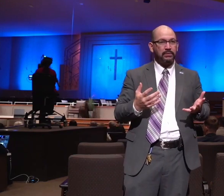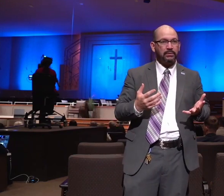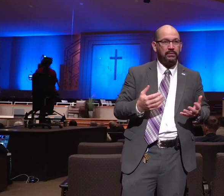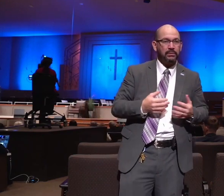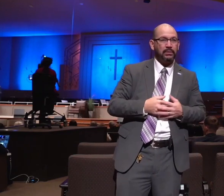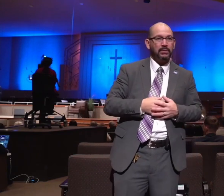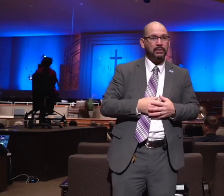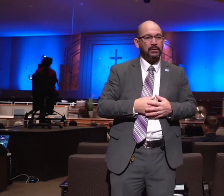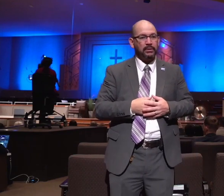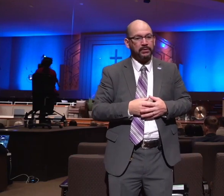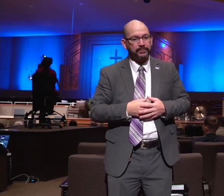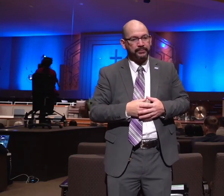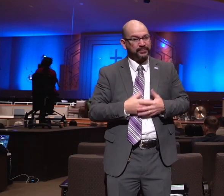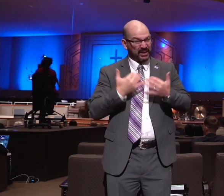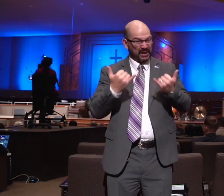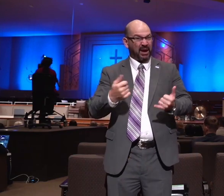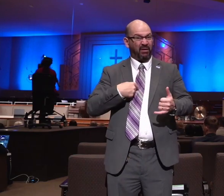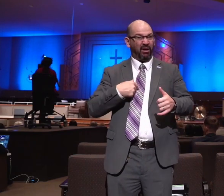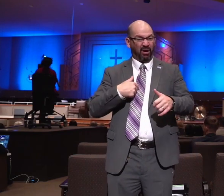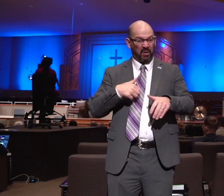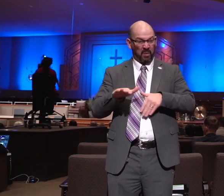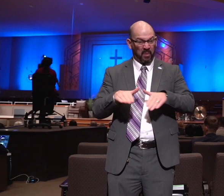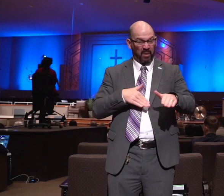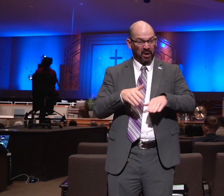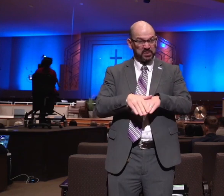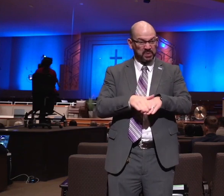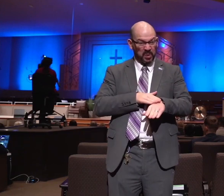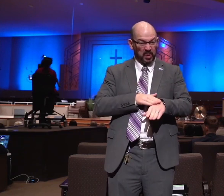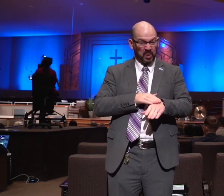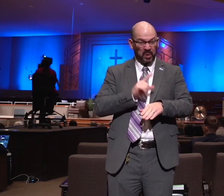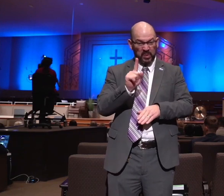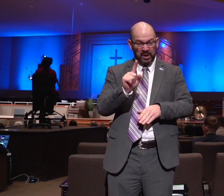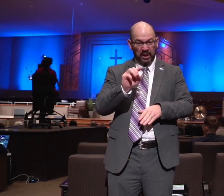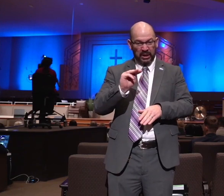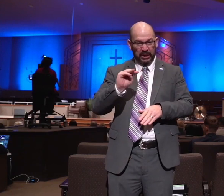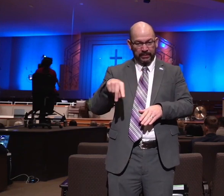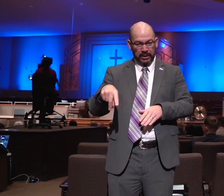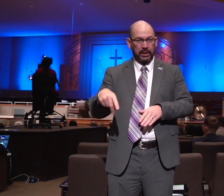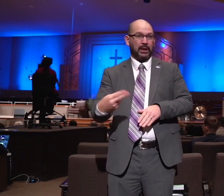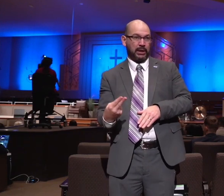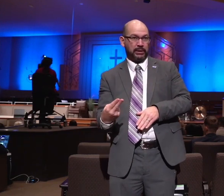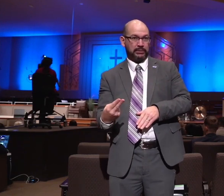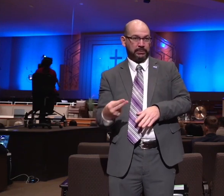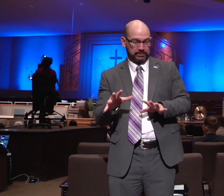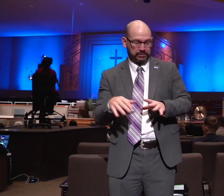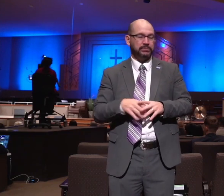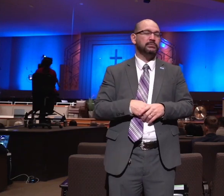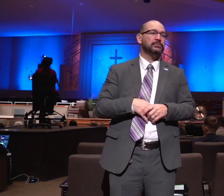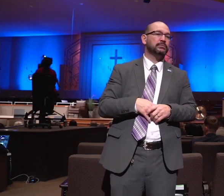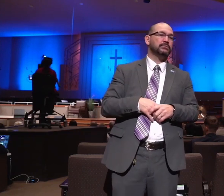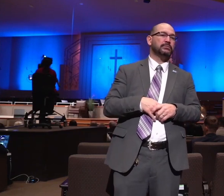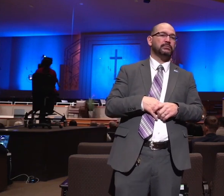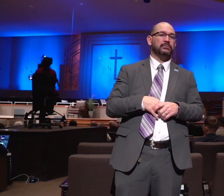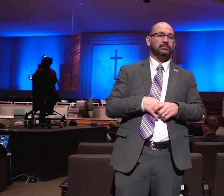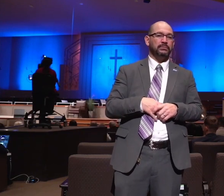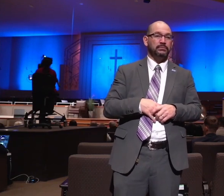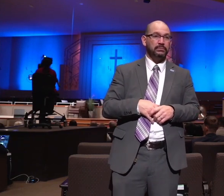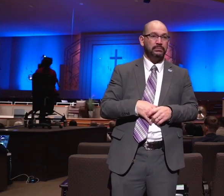an hour but when I'm in better shape I'm getting better I did a half hour on the elliptical the other